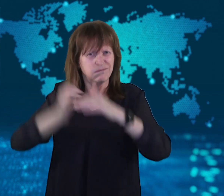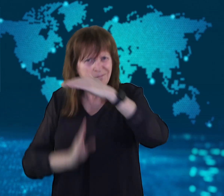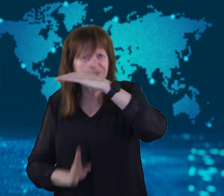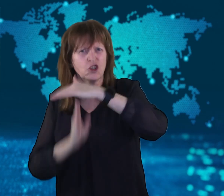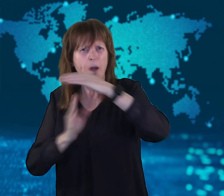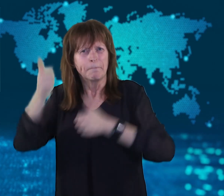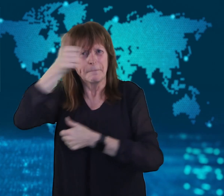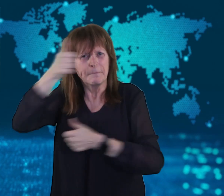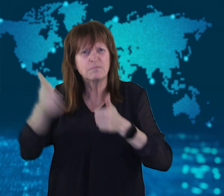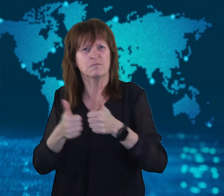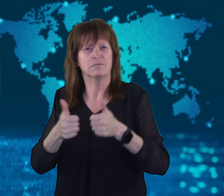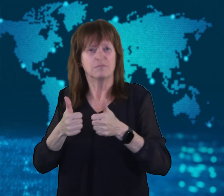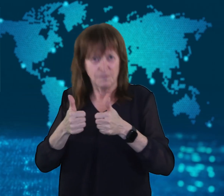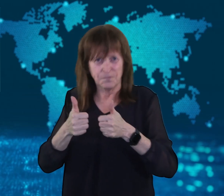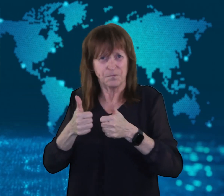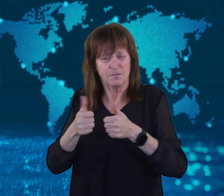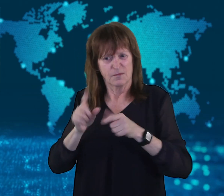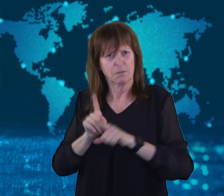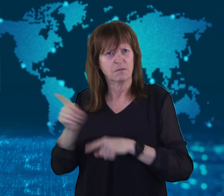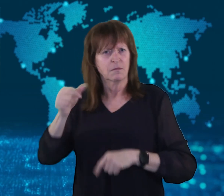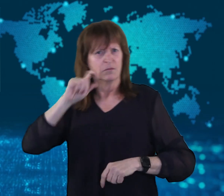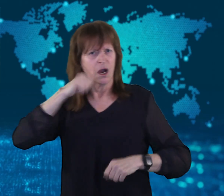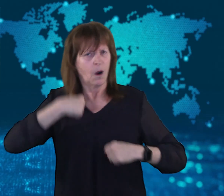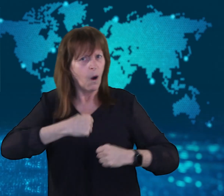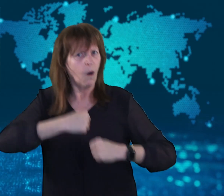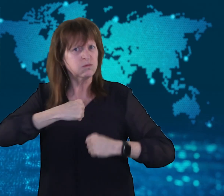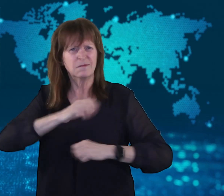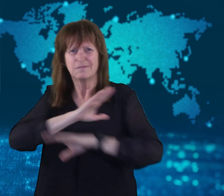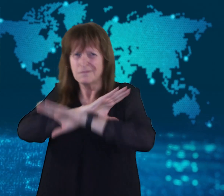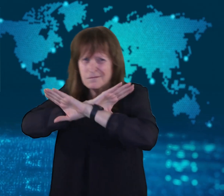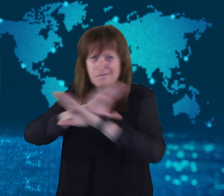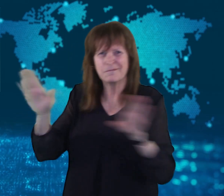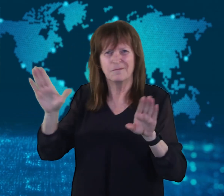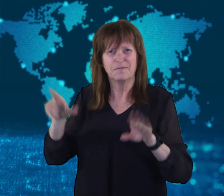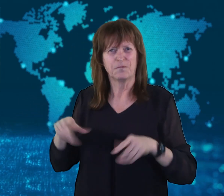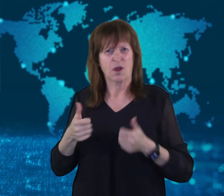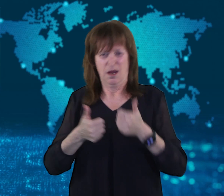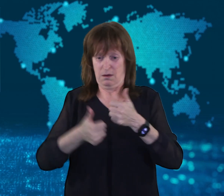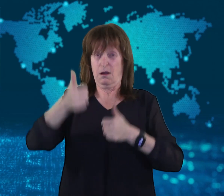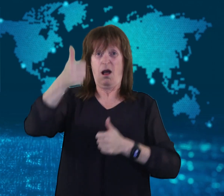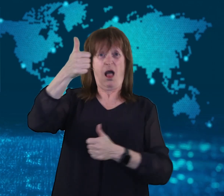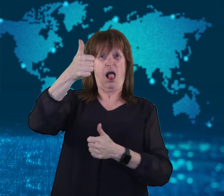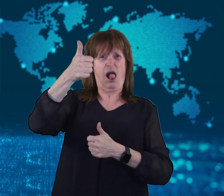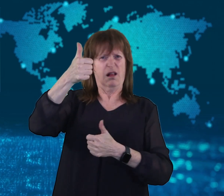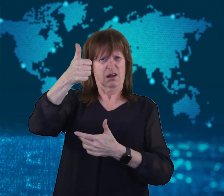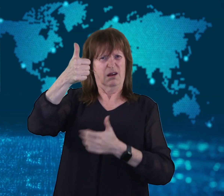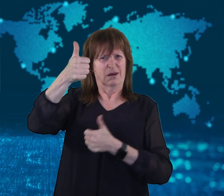He referred to ending patriarchy - societies emphasizing men and masculinity -